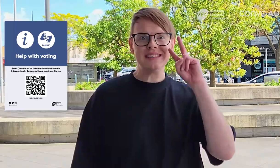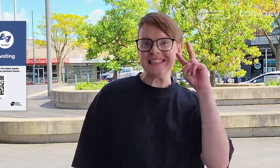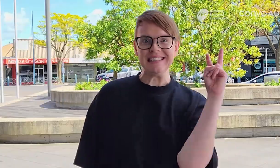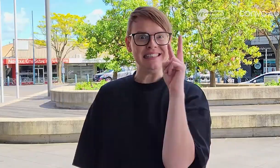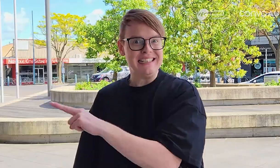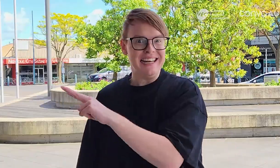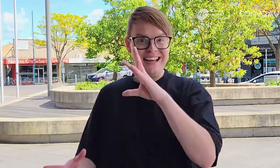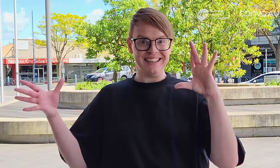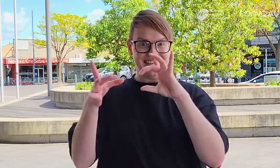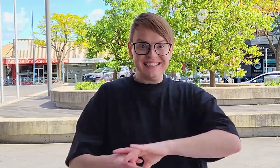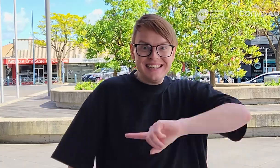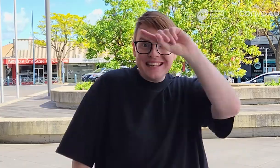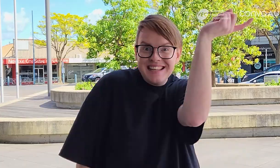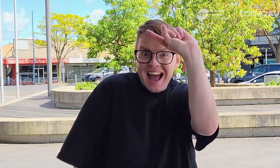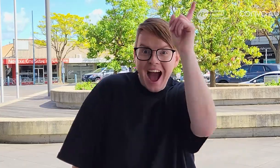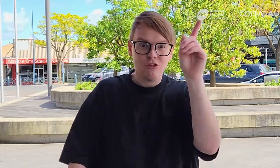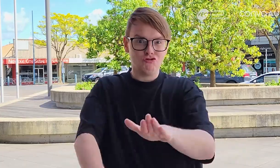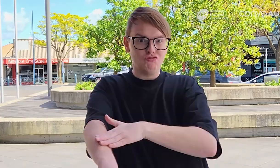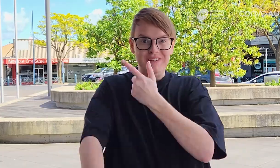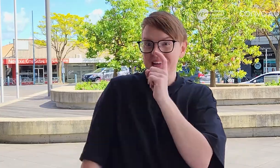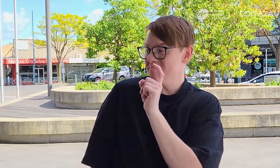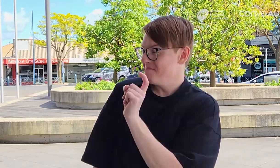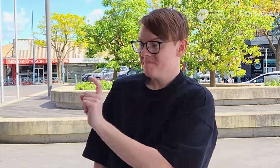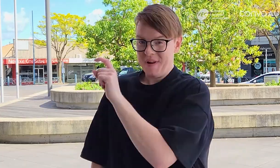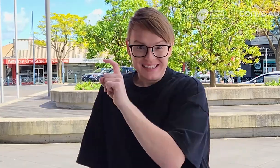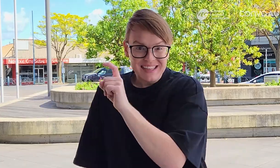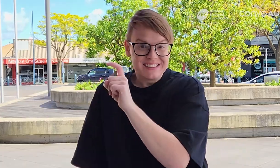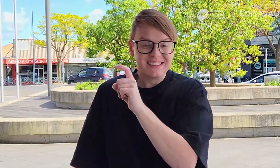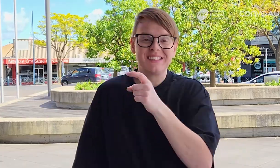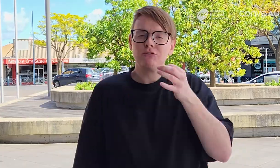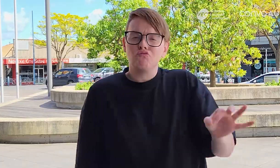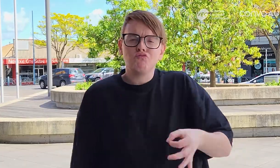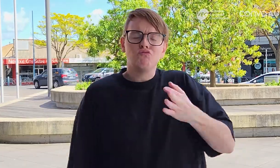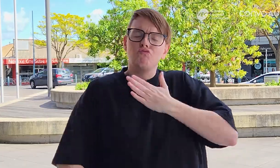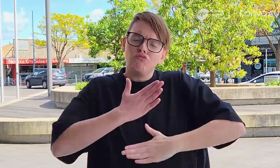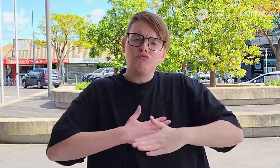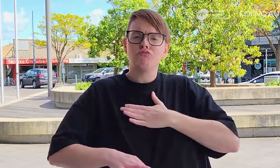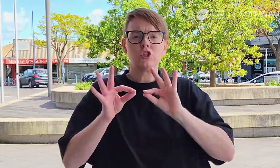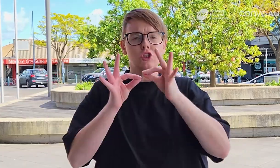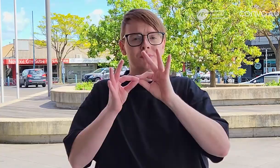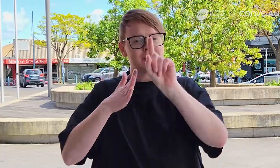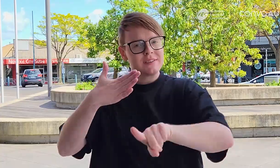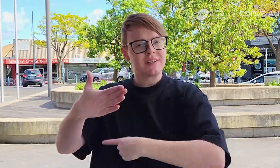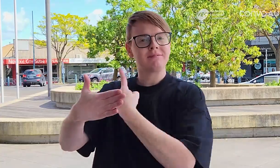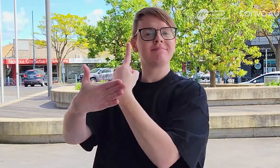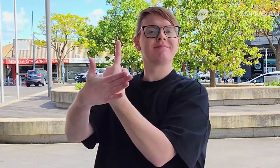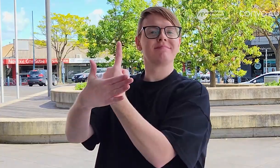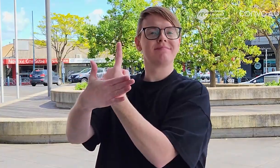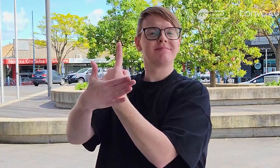Tap on the green 'Connect Now' button, wait for an interpreter.